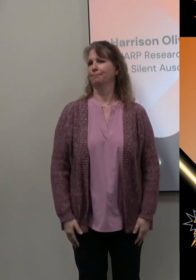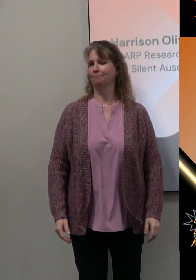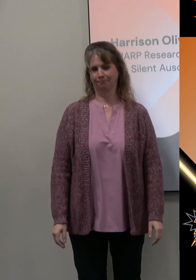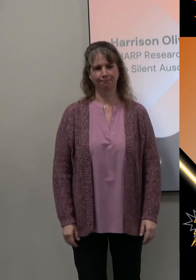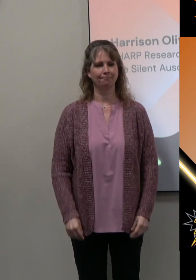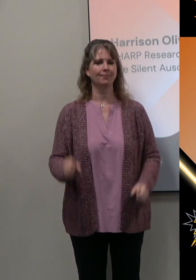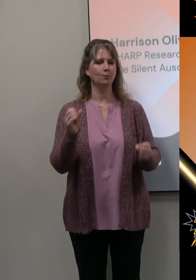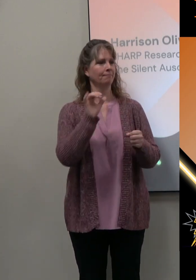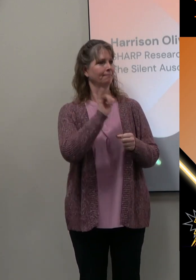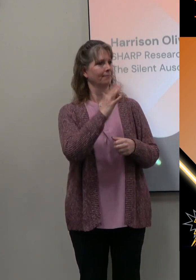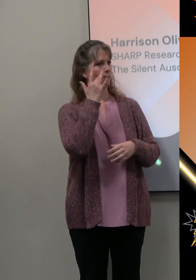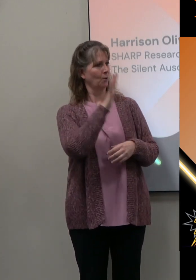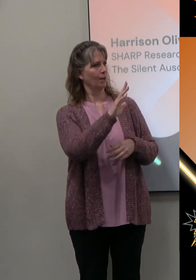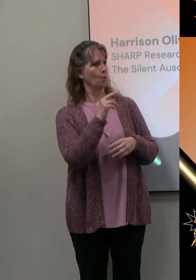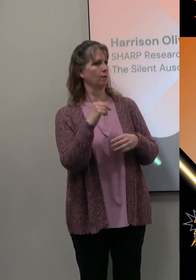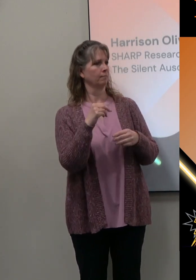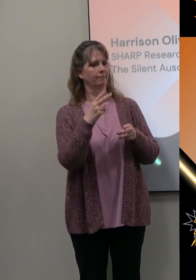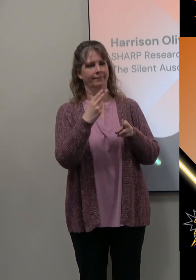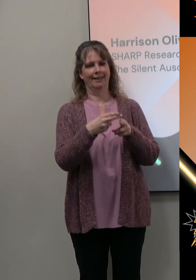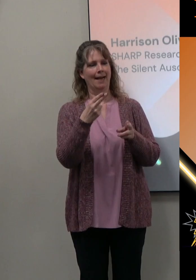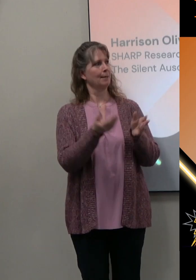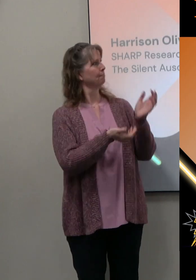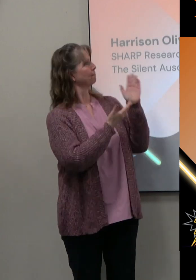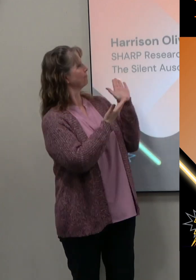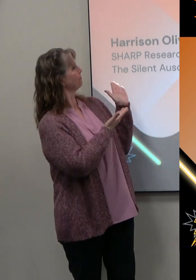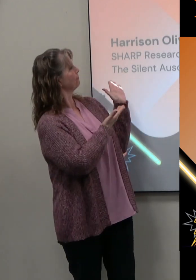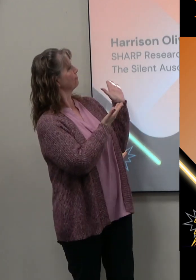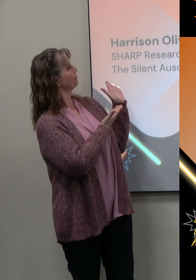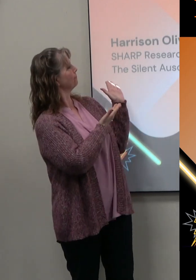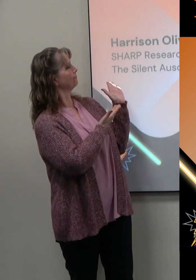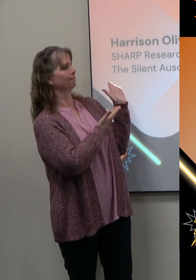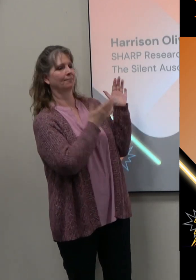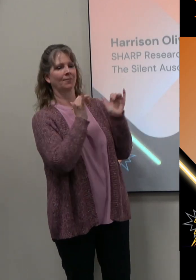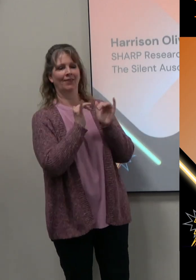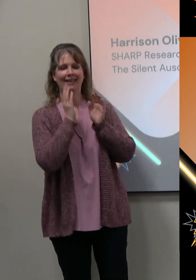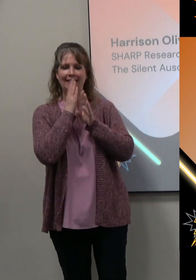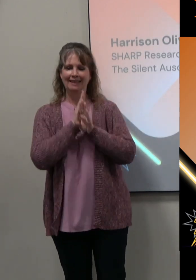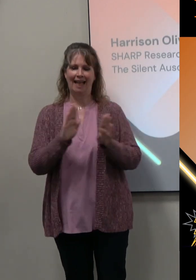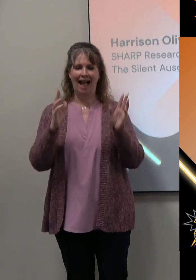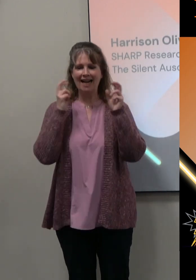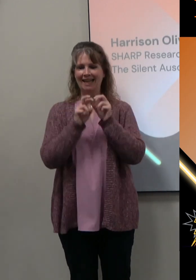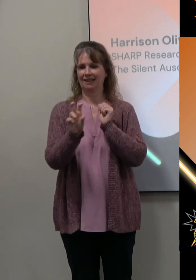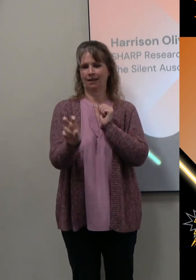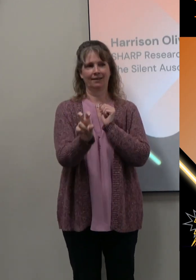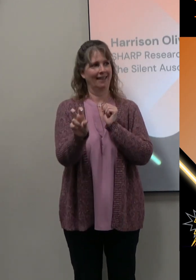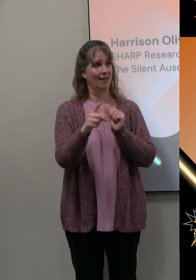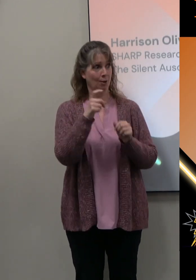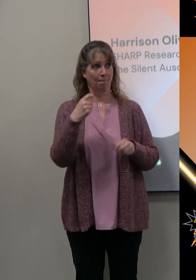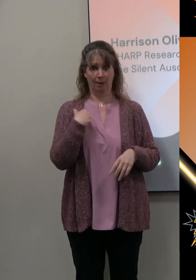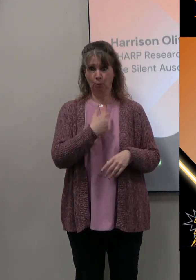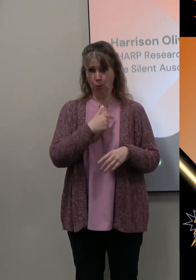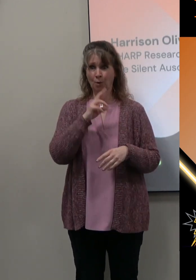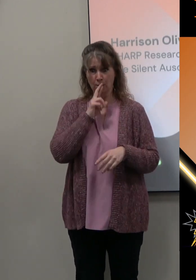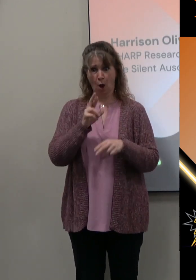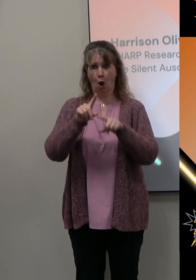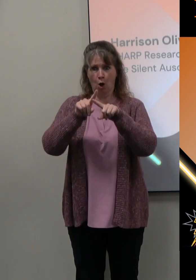He was making that more accessible to see the visual wave on the stethoscope. So that is his name, The Silent Auscultator,